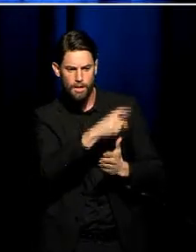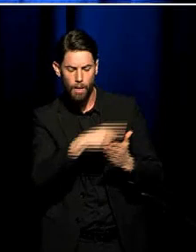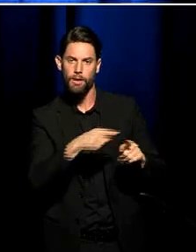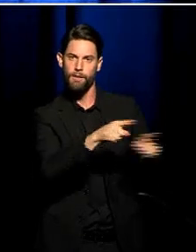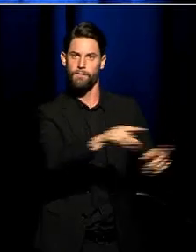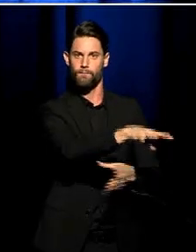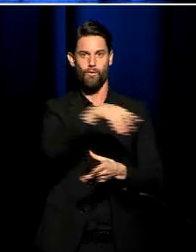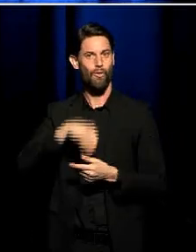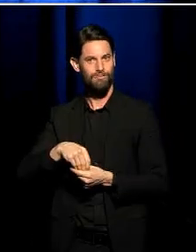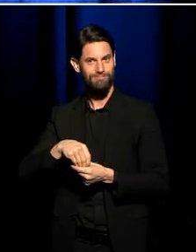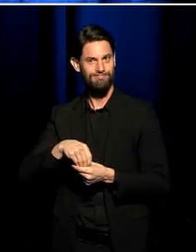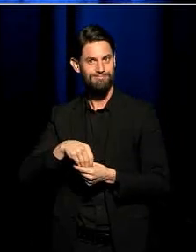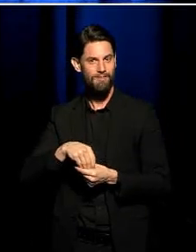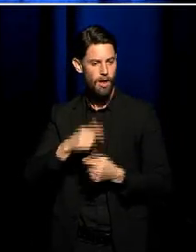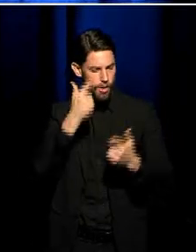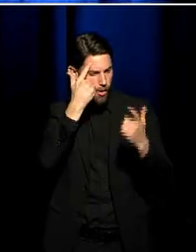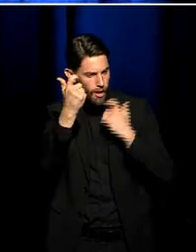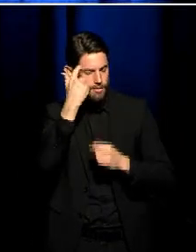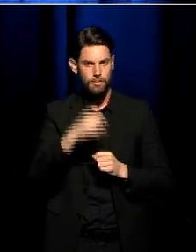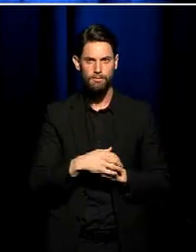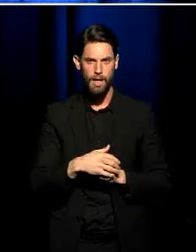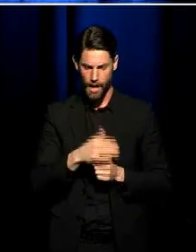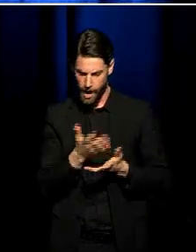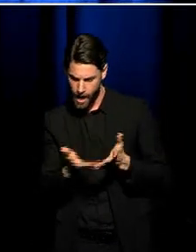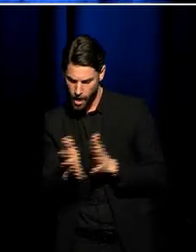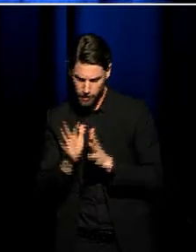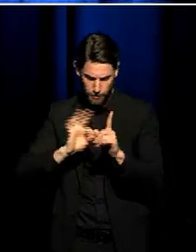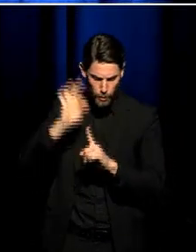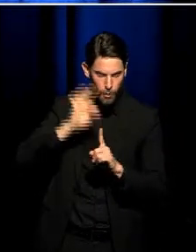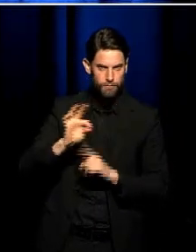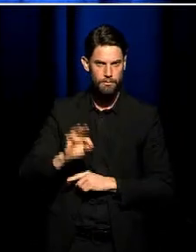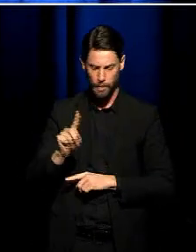to prevent and respond to violence against, and abuse, neglect and